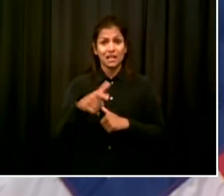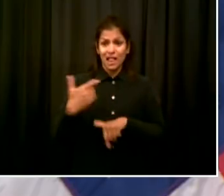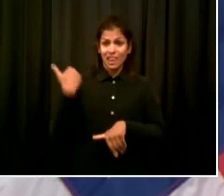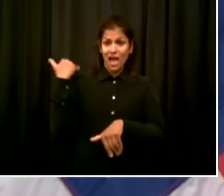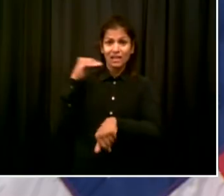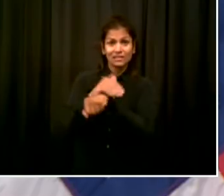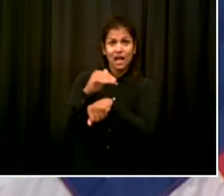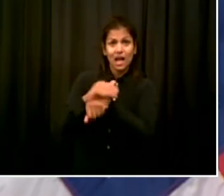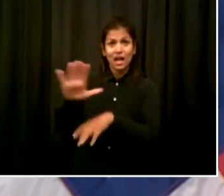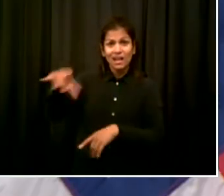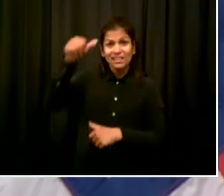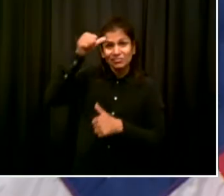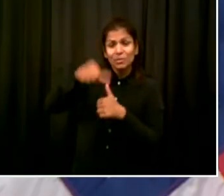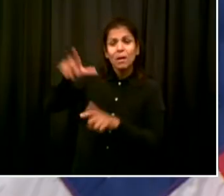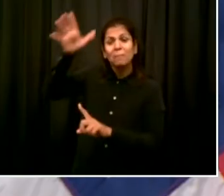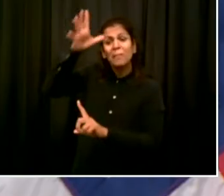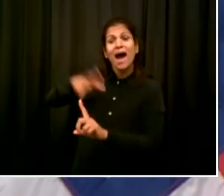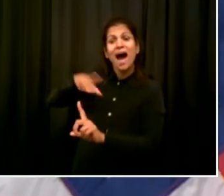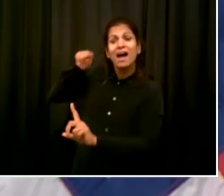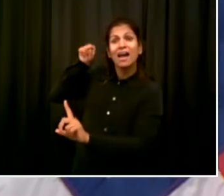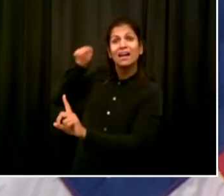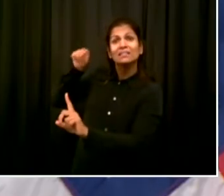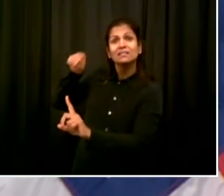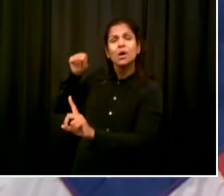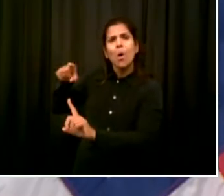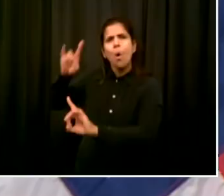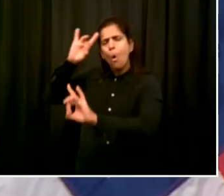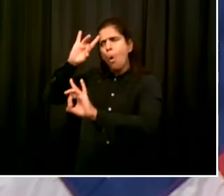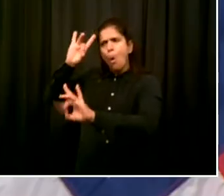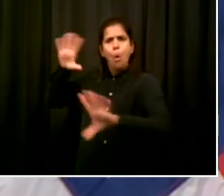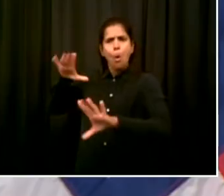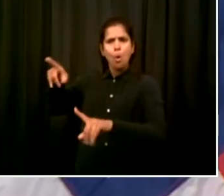THAT SHOULD NOT BE ON THE STREET,